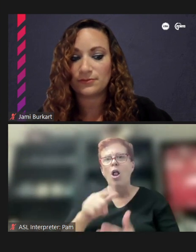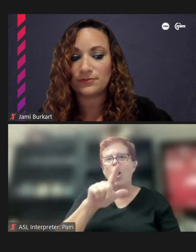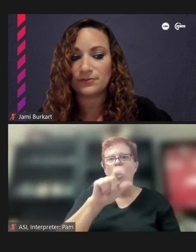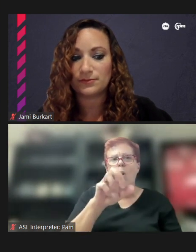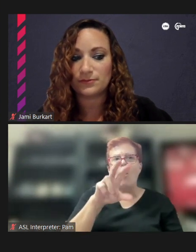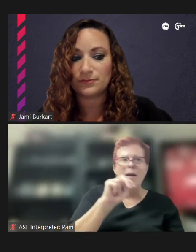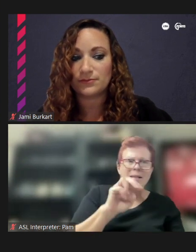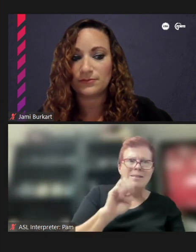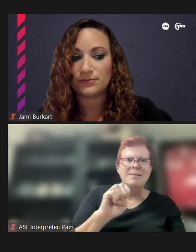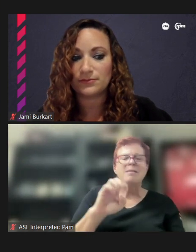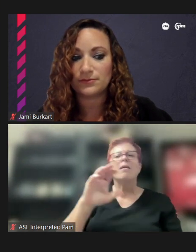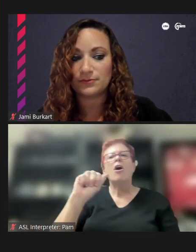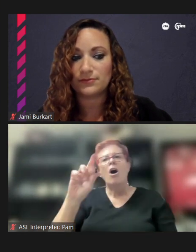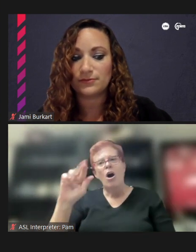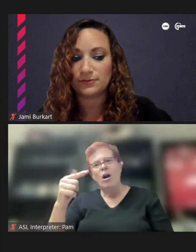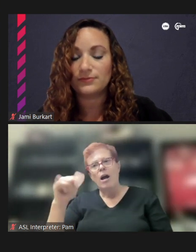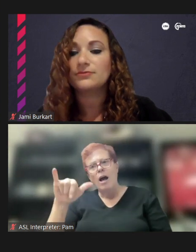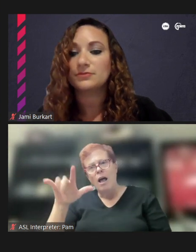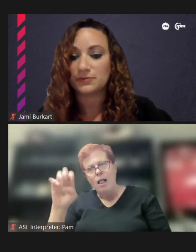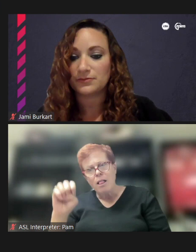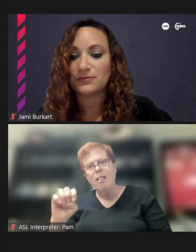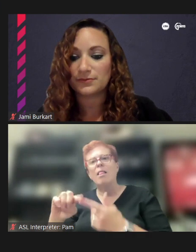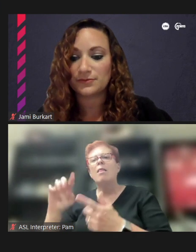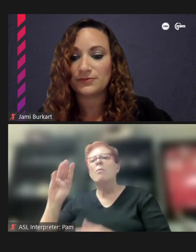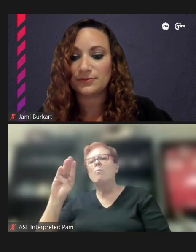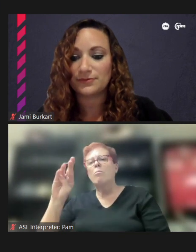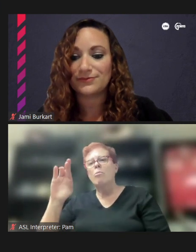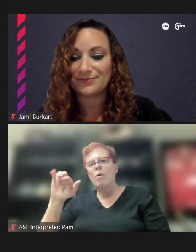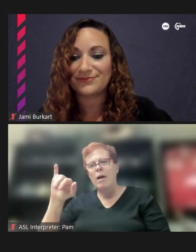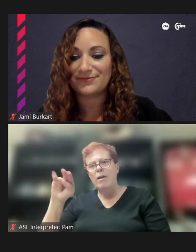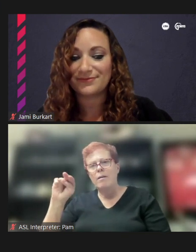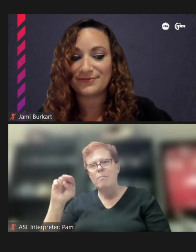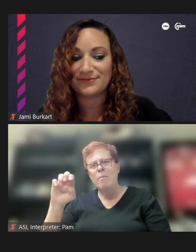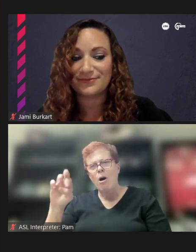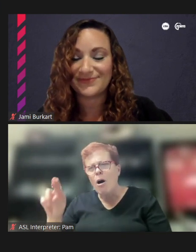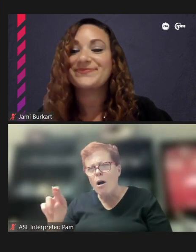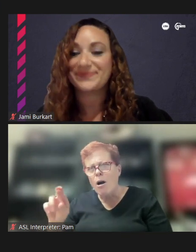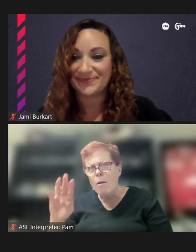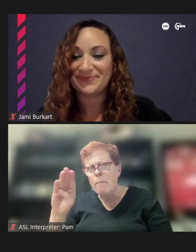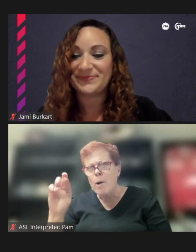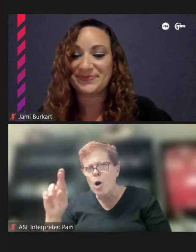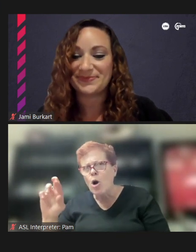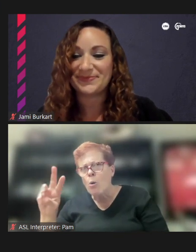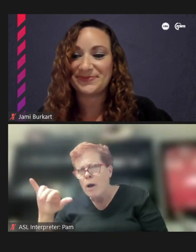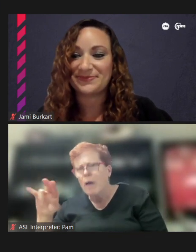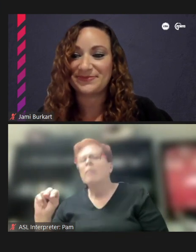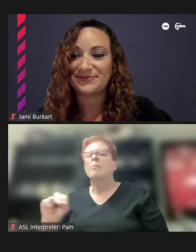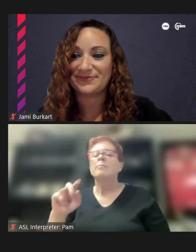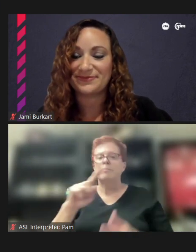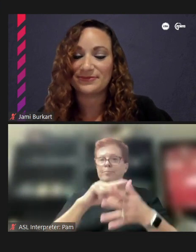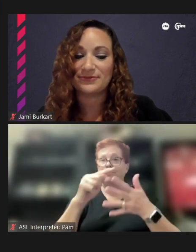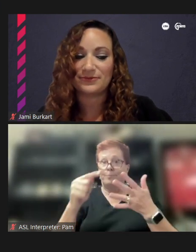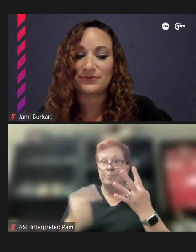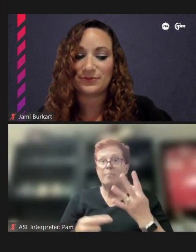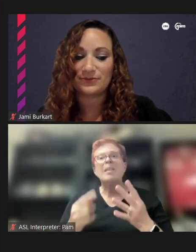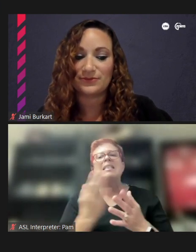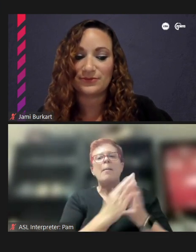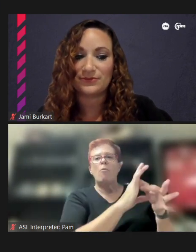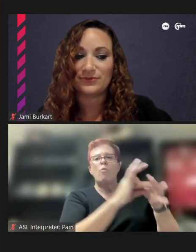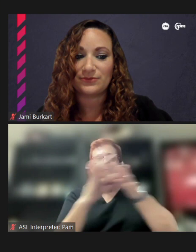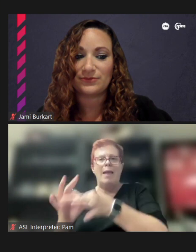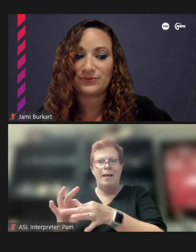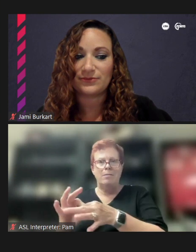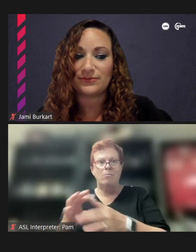Bryn Mawr, Hollywood -- I forget what -- Berwyn, you know ? So there needs to be some relationship amongst